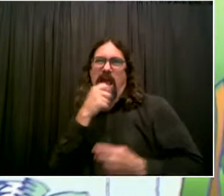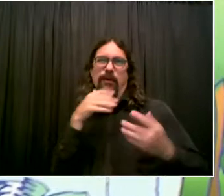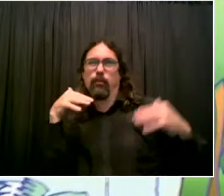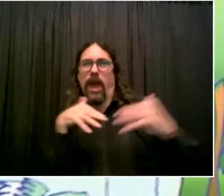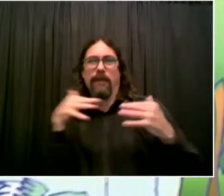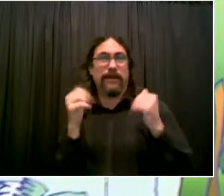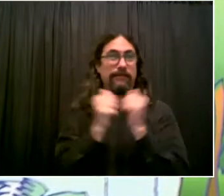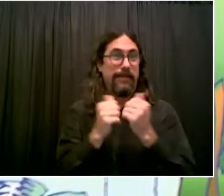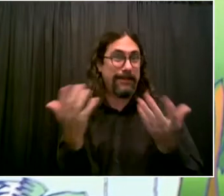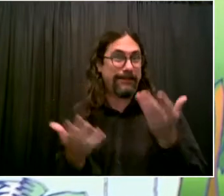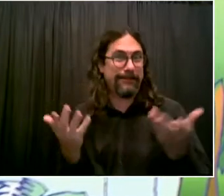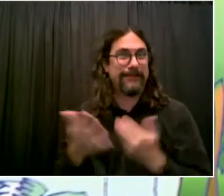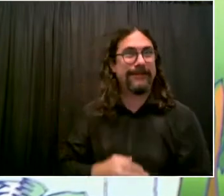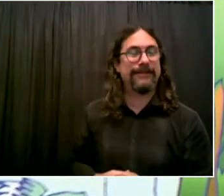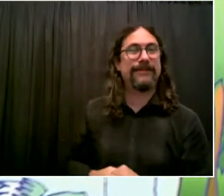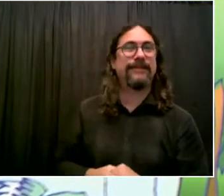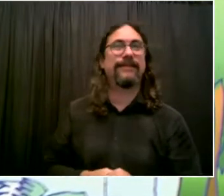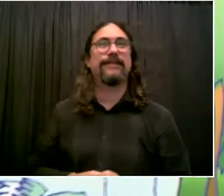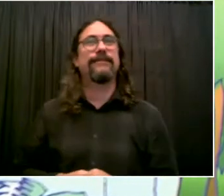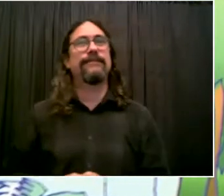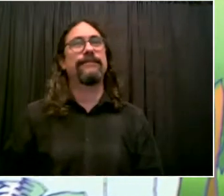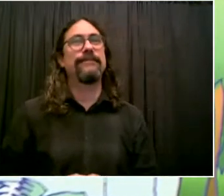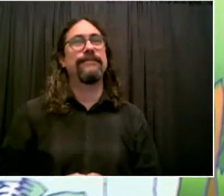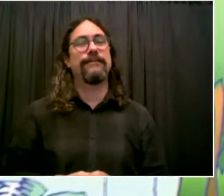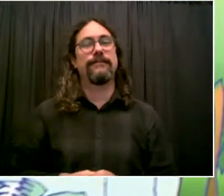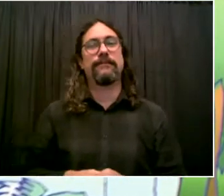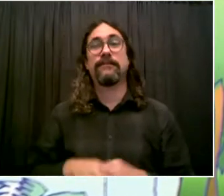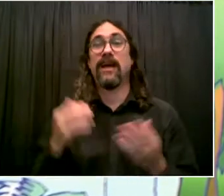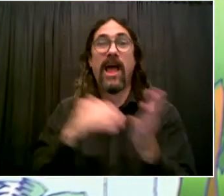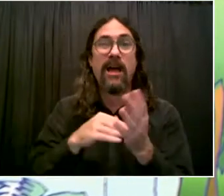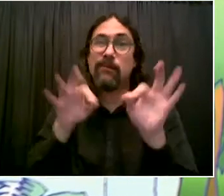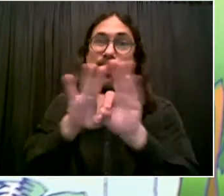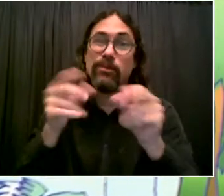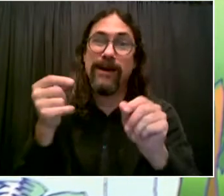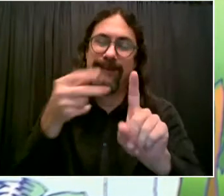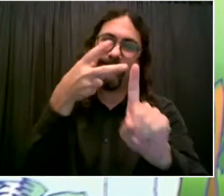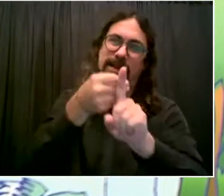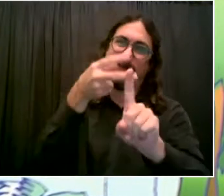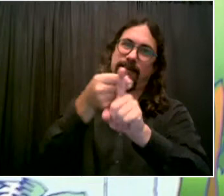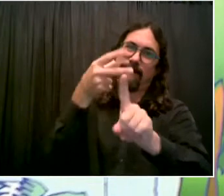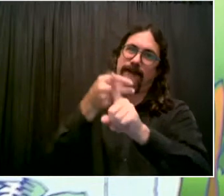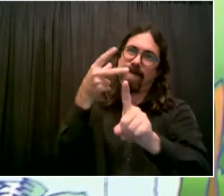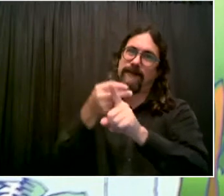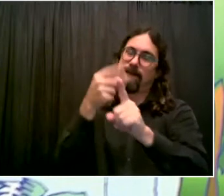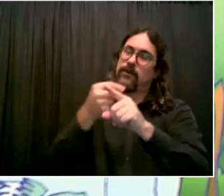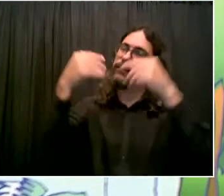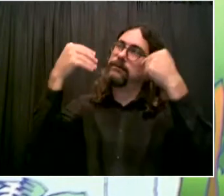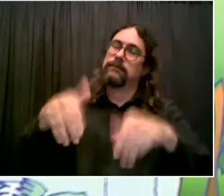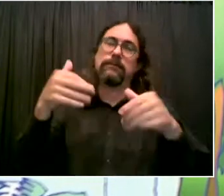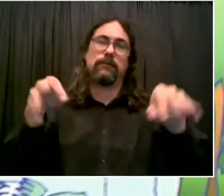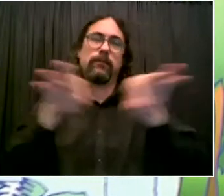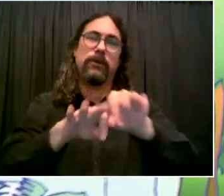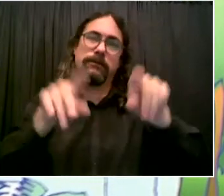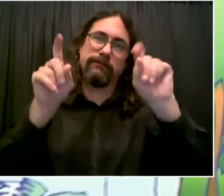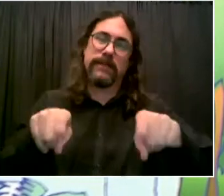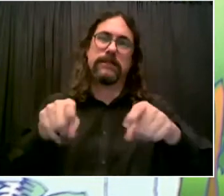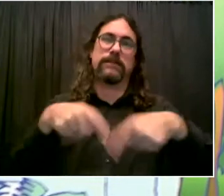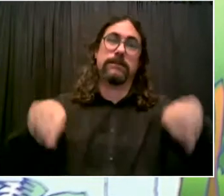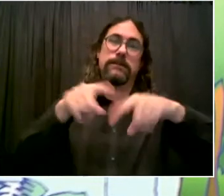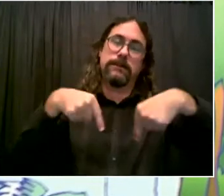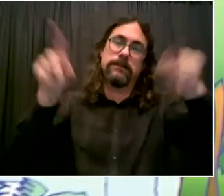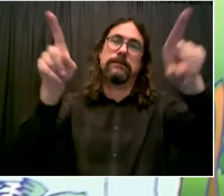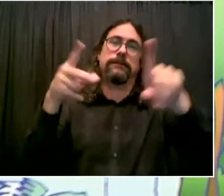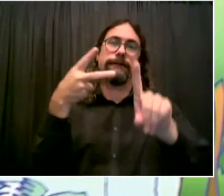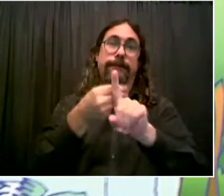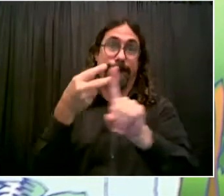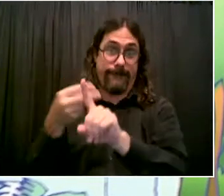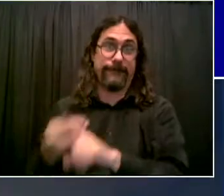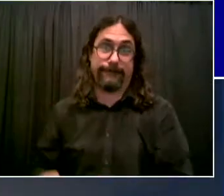BEACH.